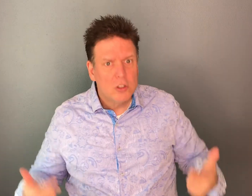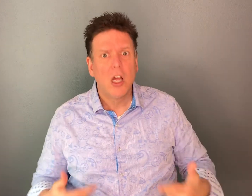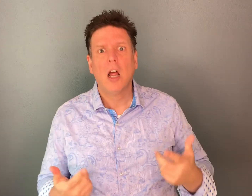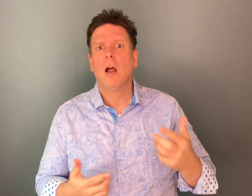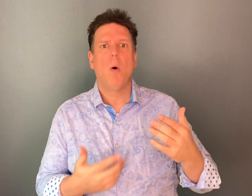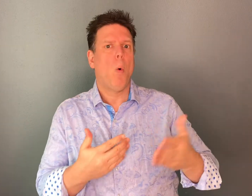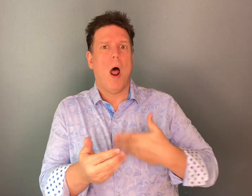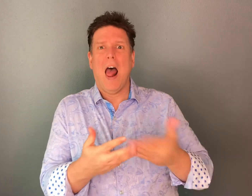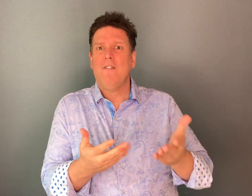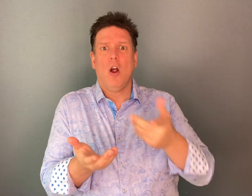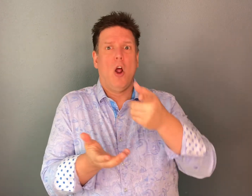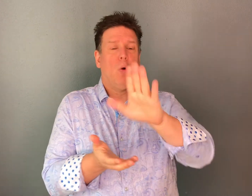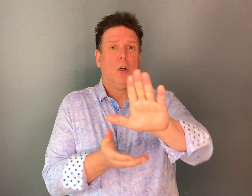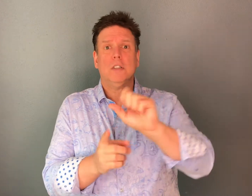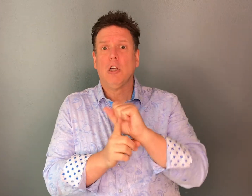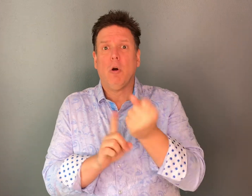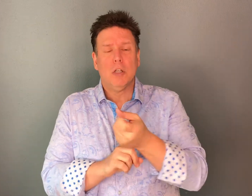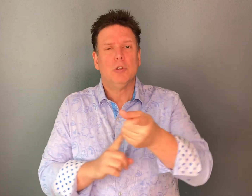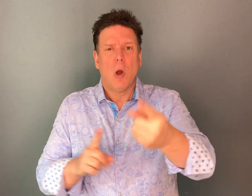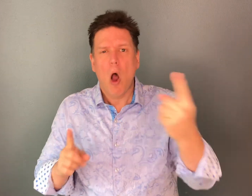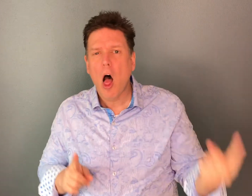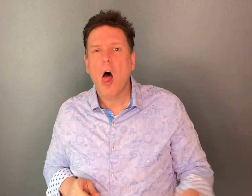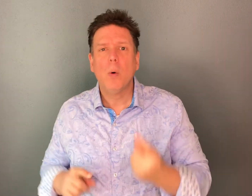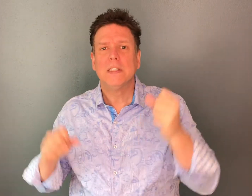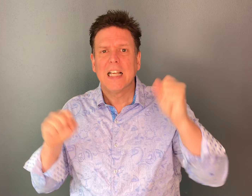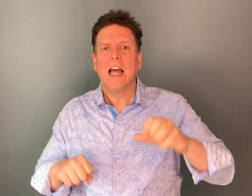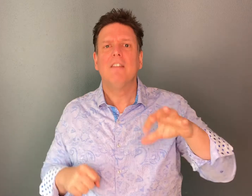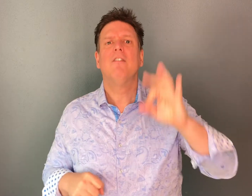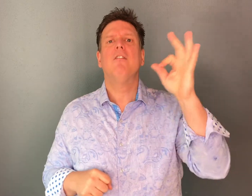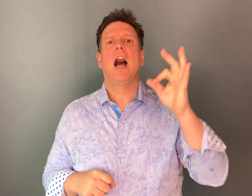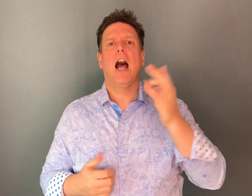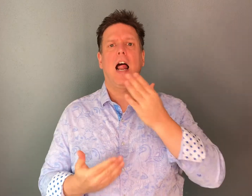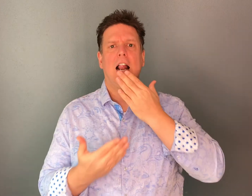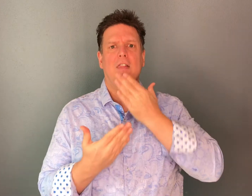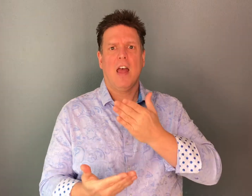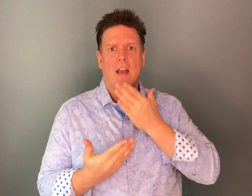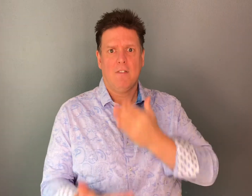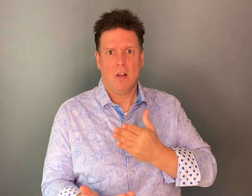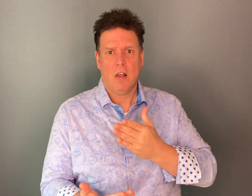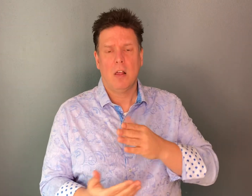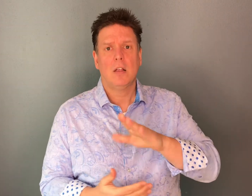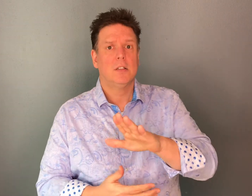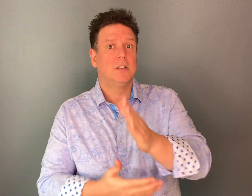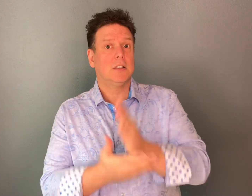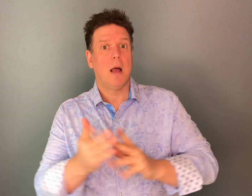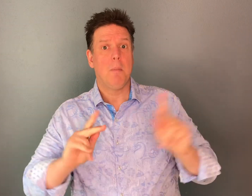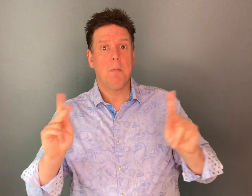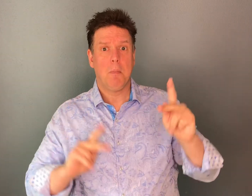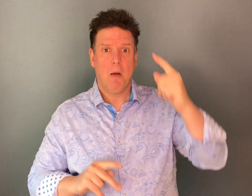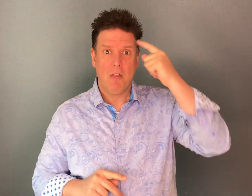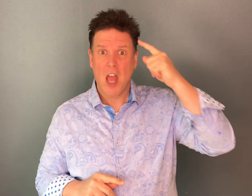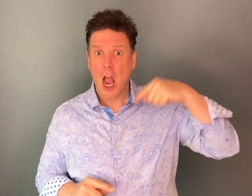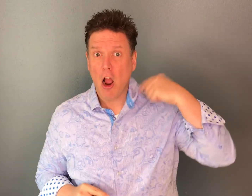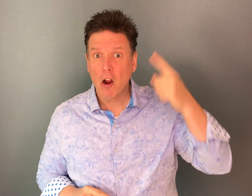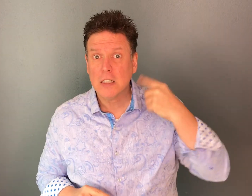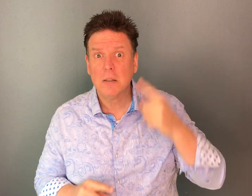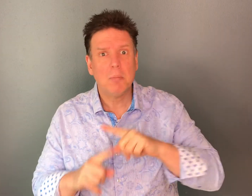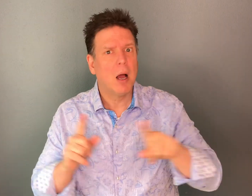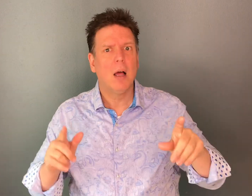walk. I could be thankful for the support I have or the wheelchair I have or whatever. I can always find something to be thankful for. Some people think that's